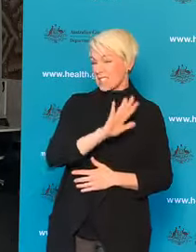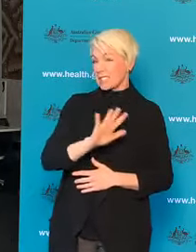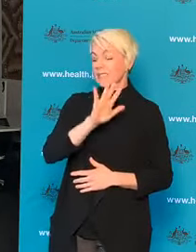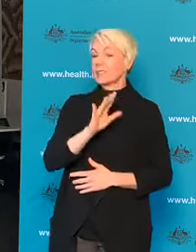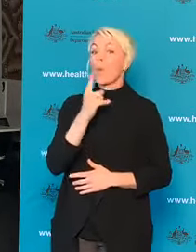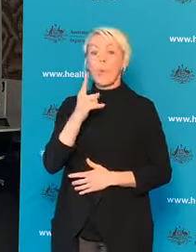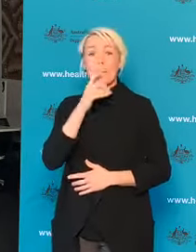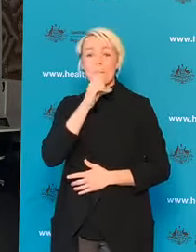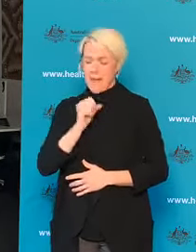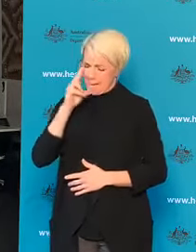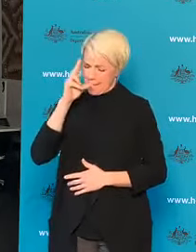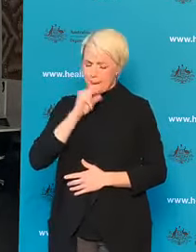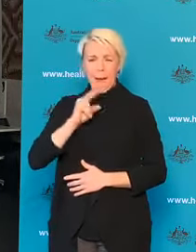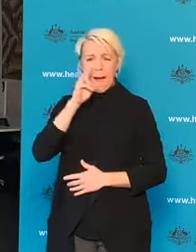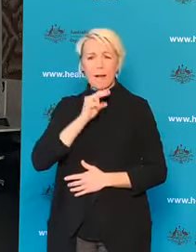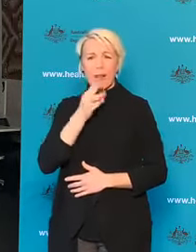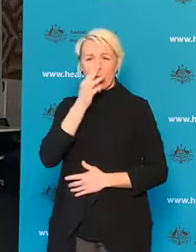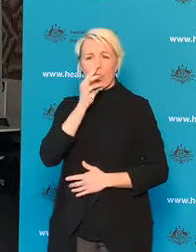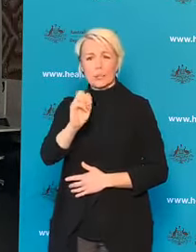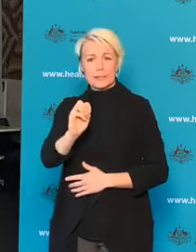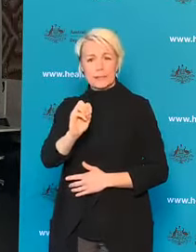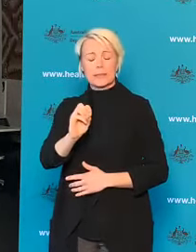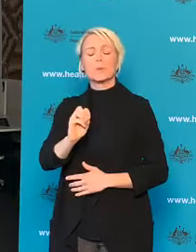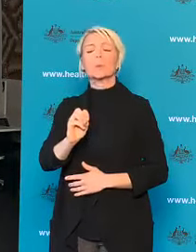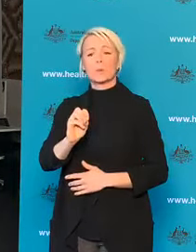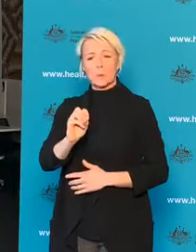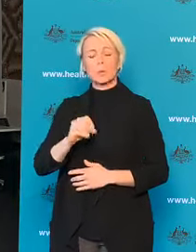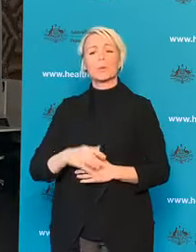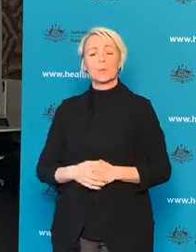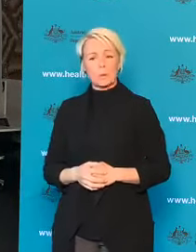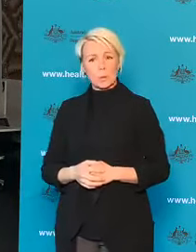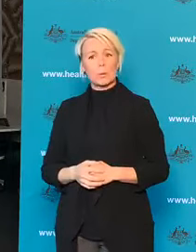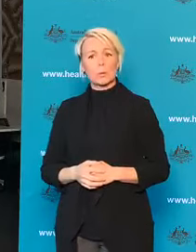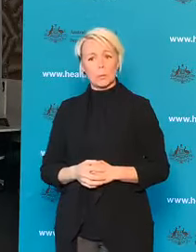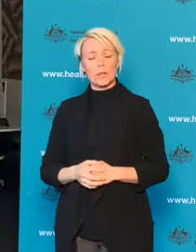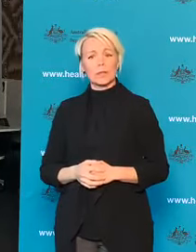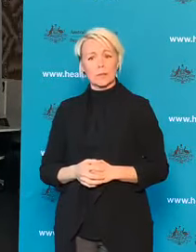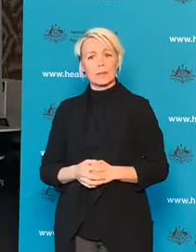aged in his 30's. This is a stark reminder that while most of the deaths